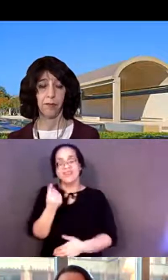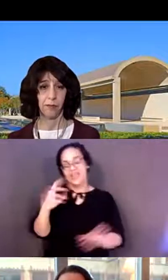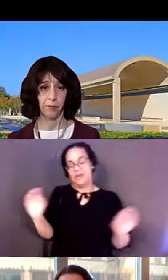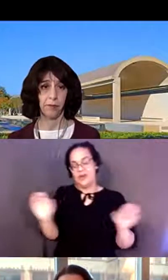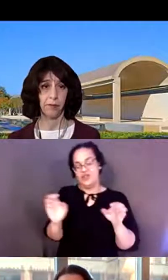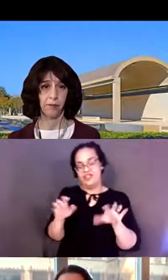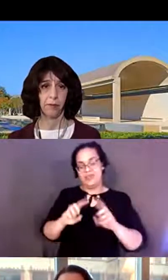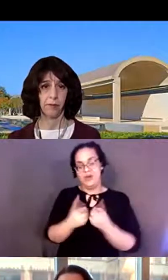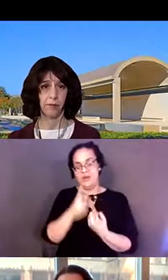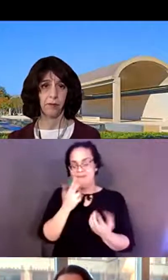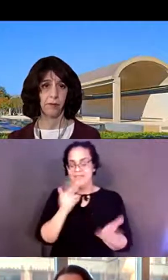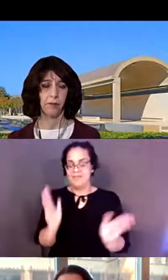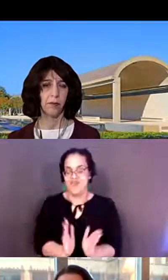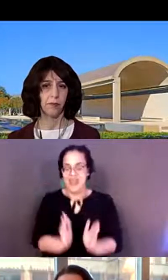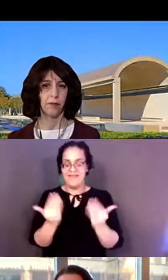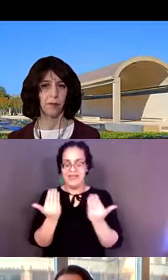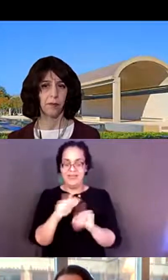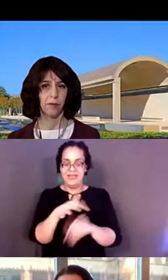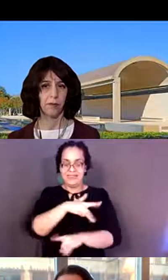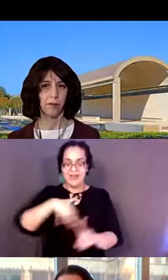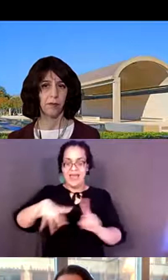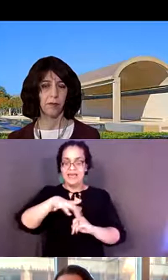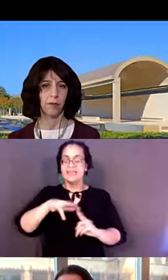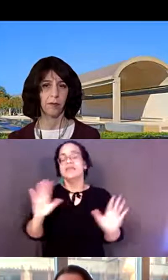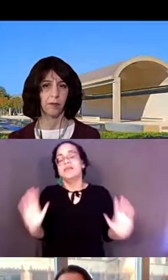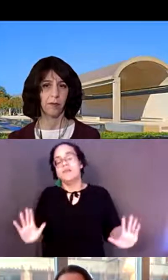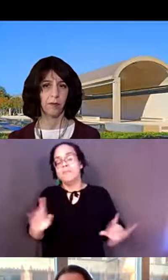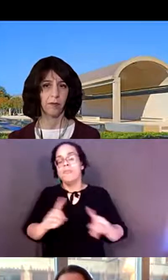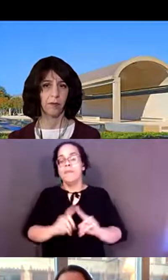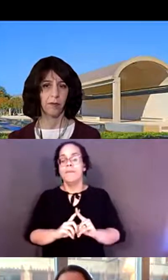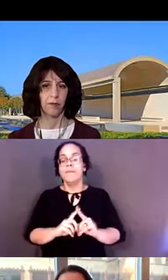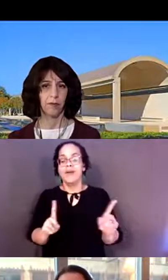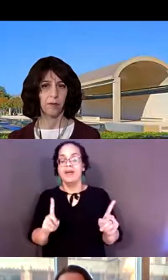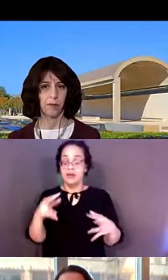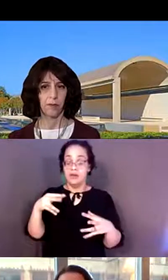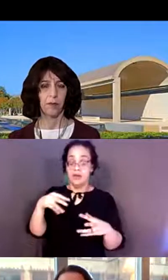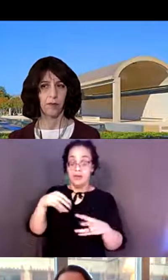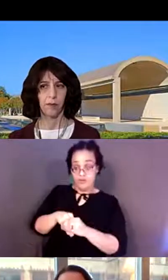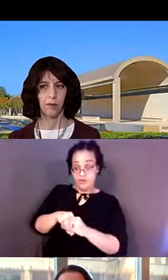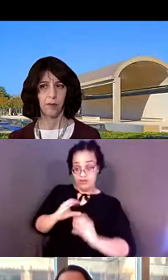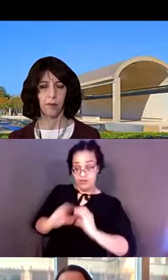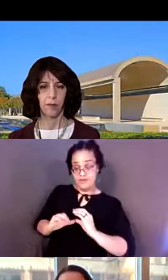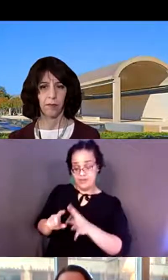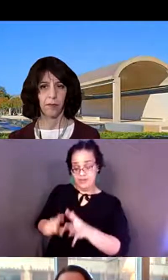space. And so as part of the conversation with healthcare providers,